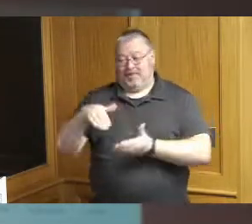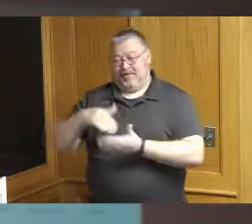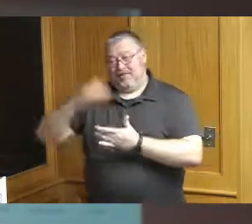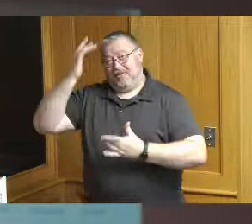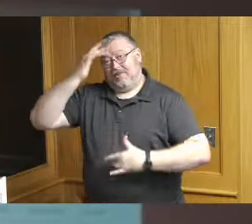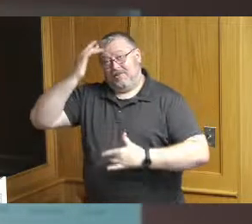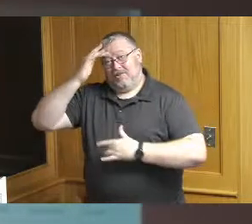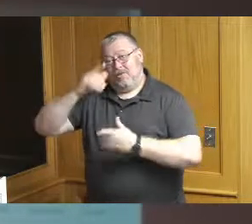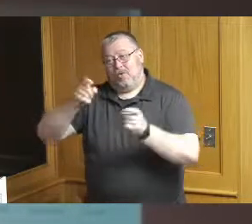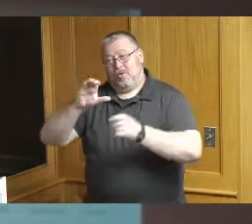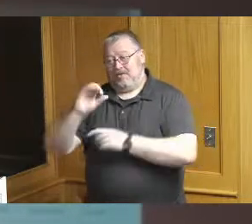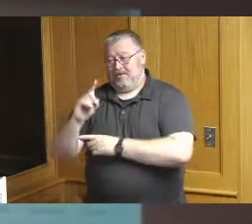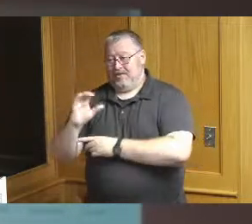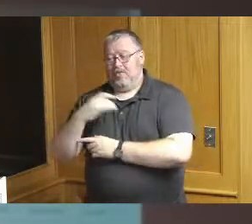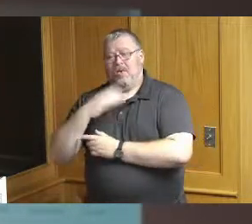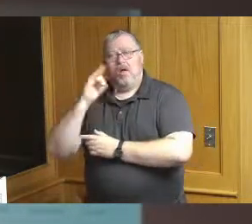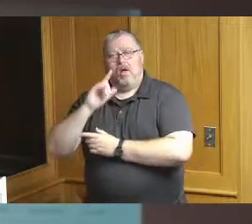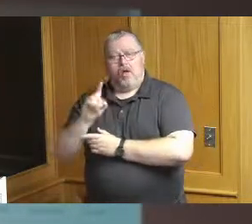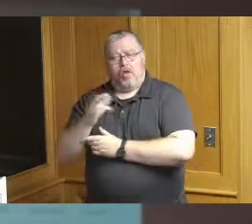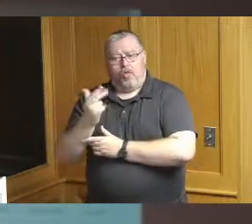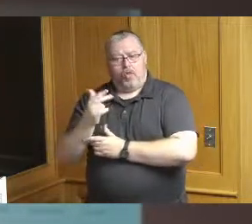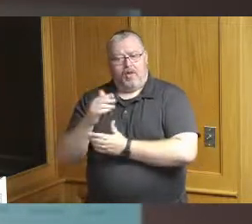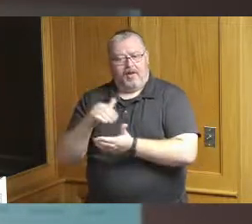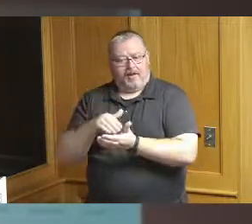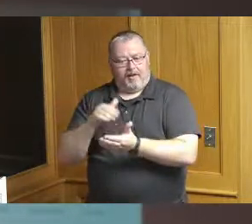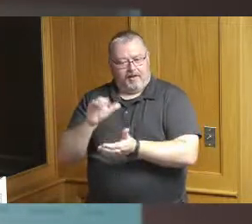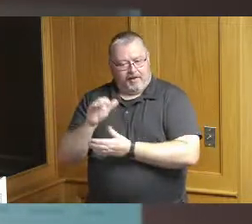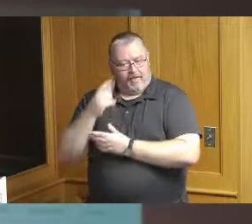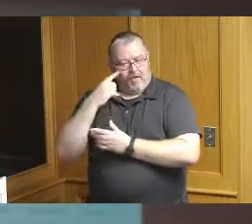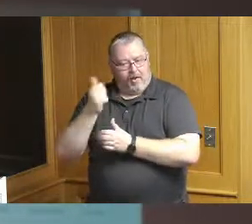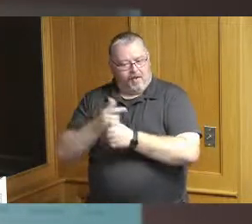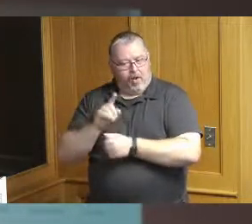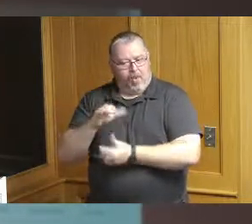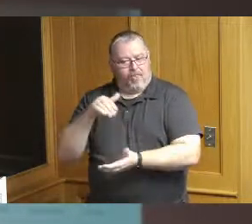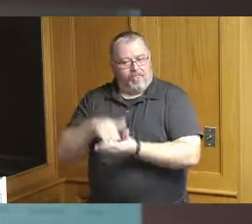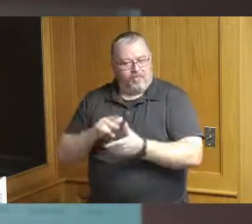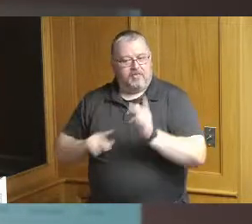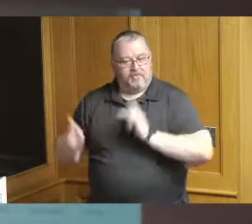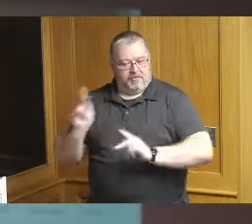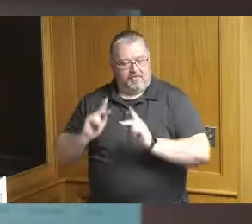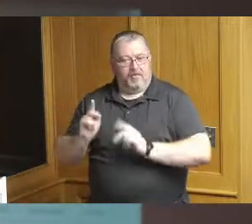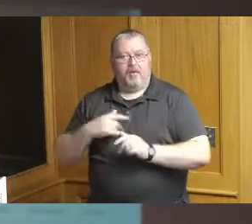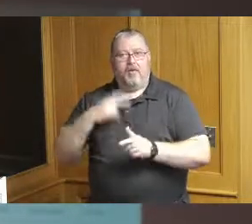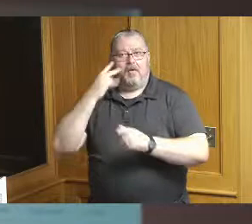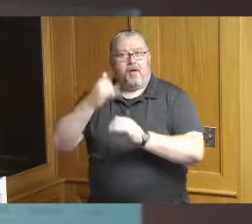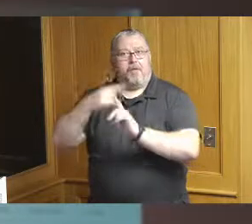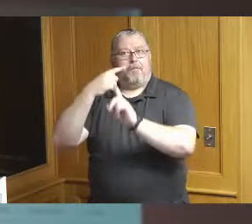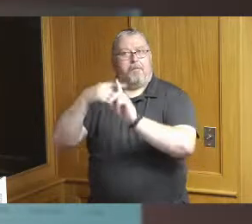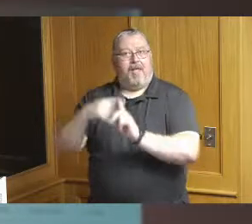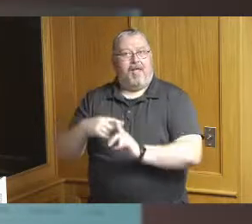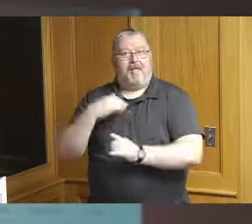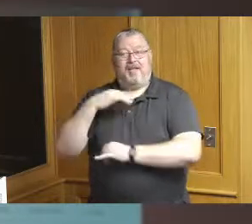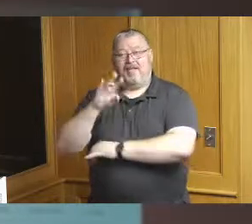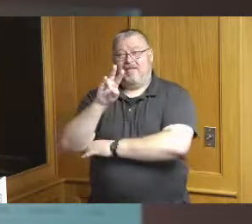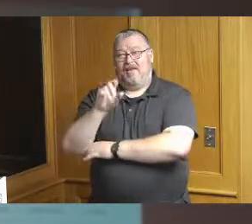cases per 100,000 people and our percent positivity right now per the CDC is 7.15